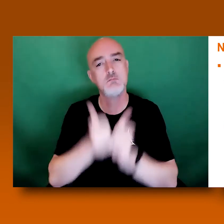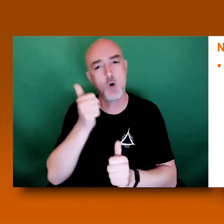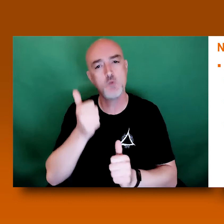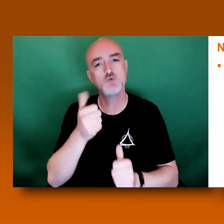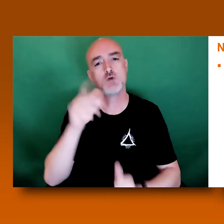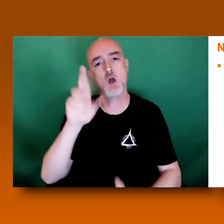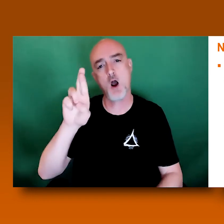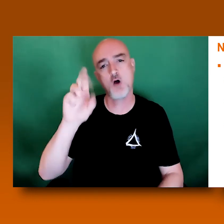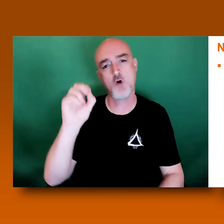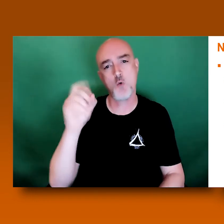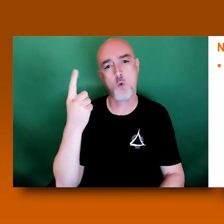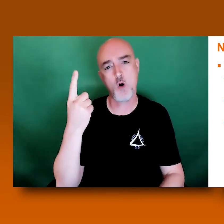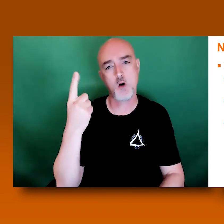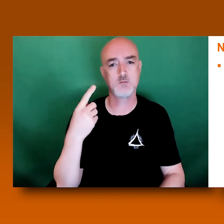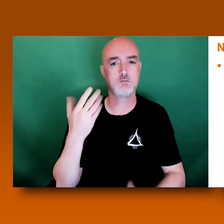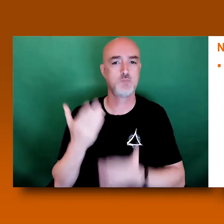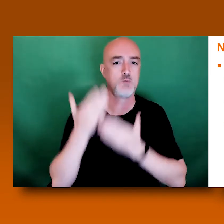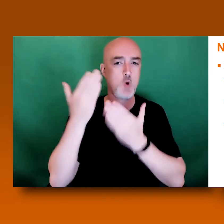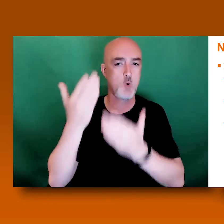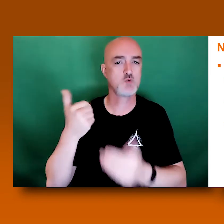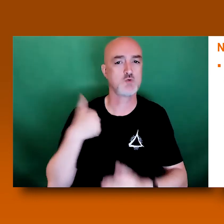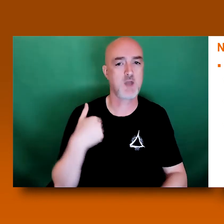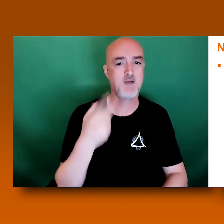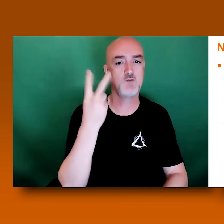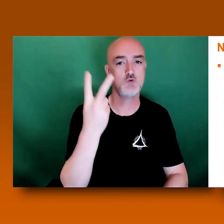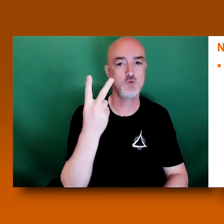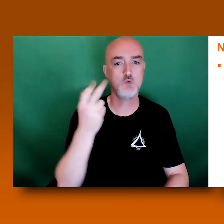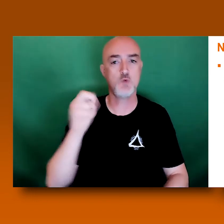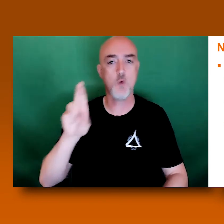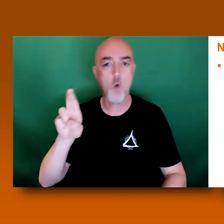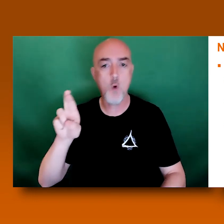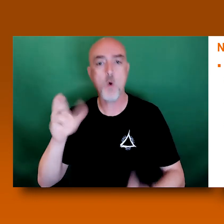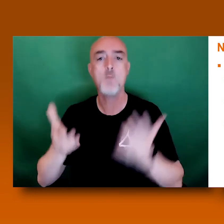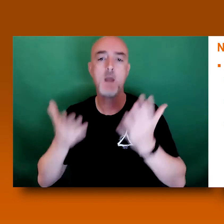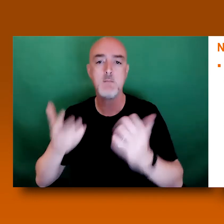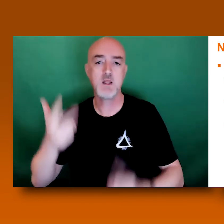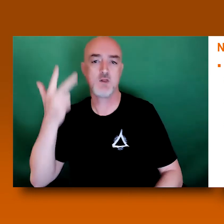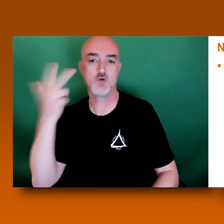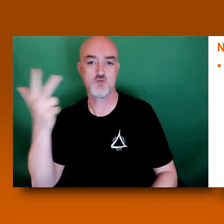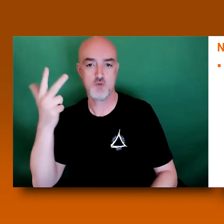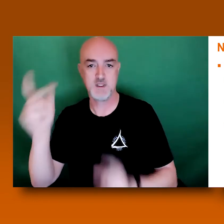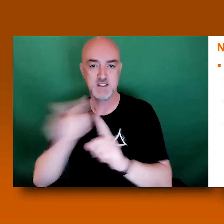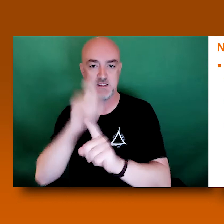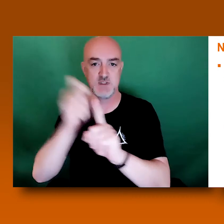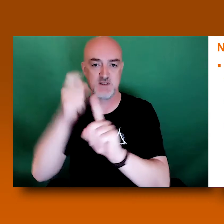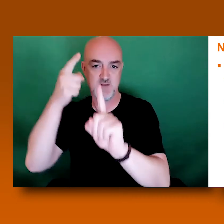to actually take place realistically. Most R01s have maybe two or 3